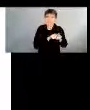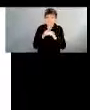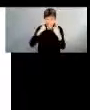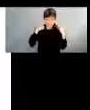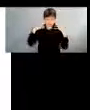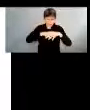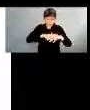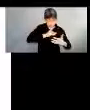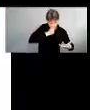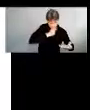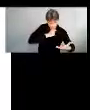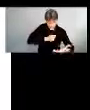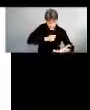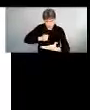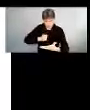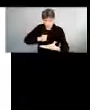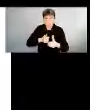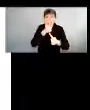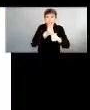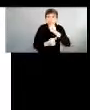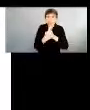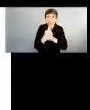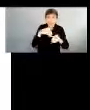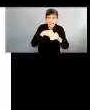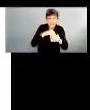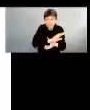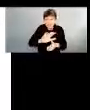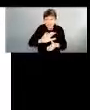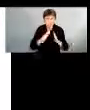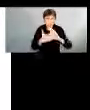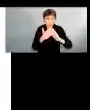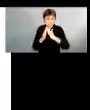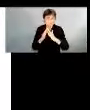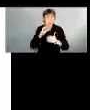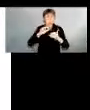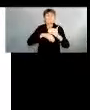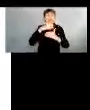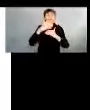and communities. The last one is virtuous cycles. In the context